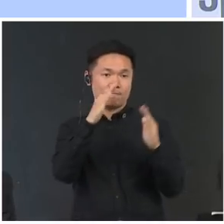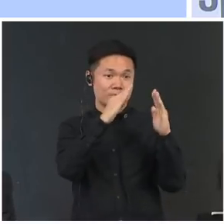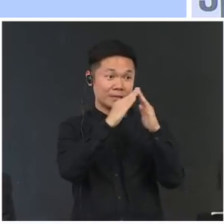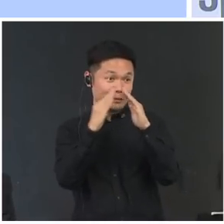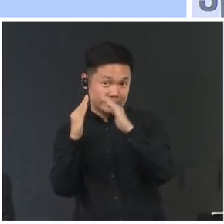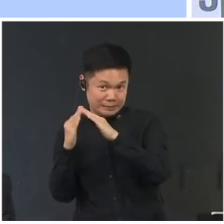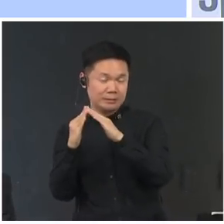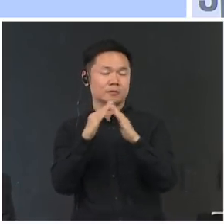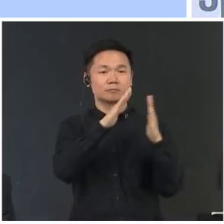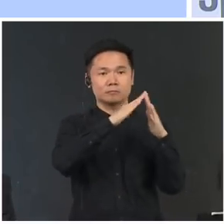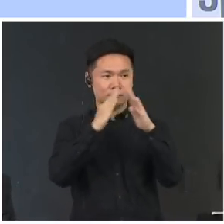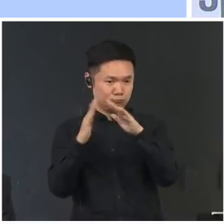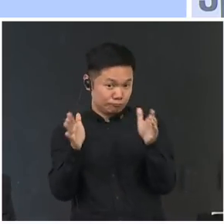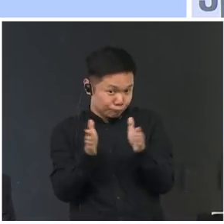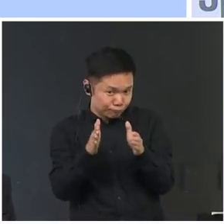We have 22